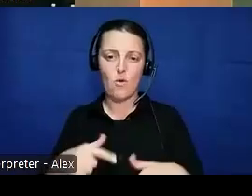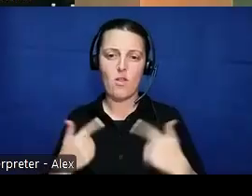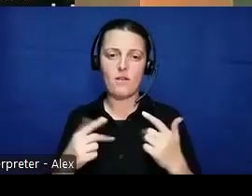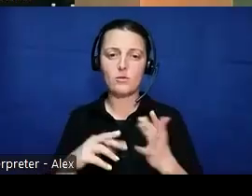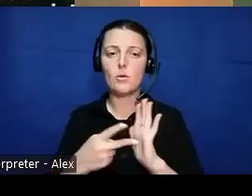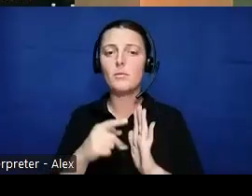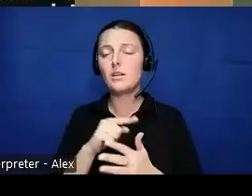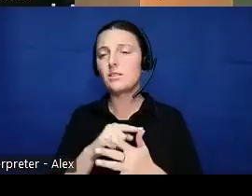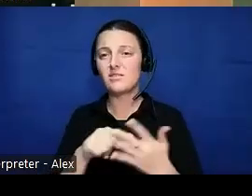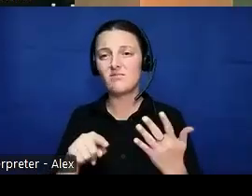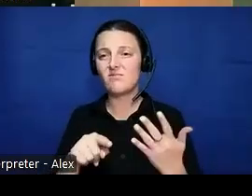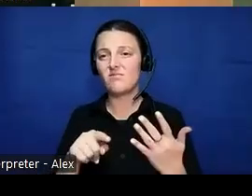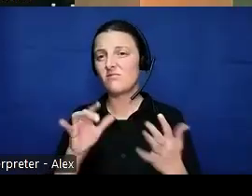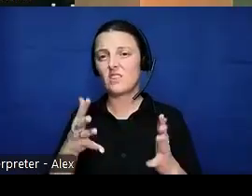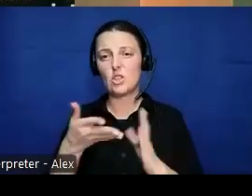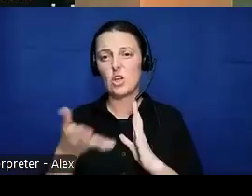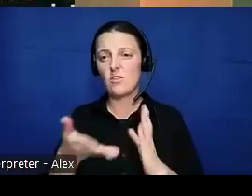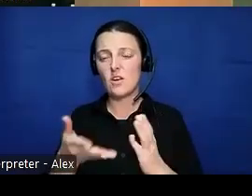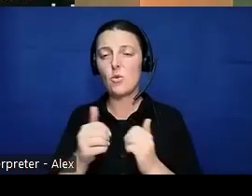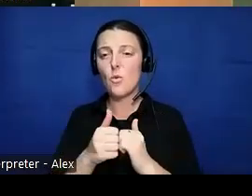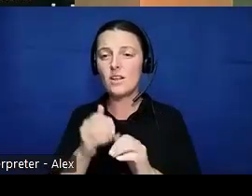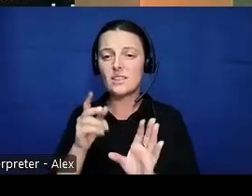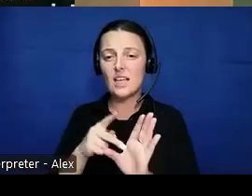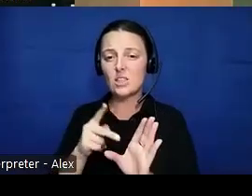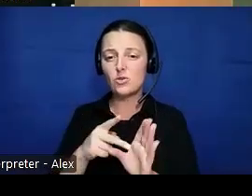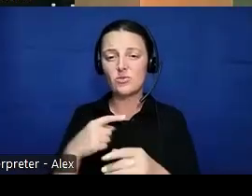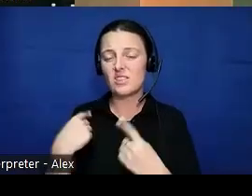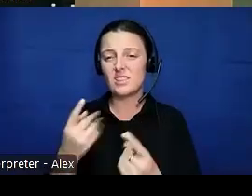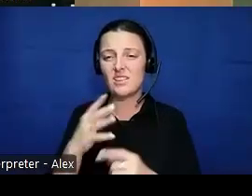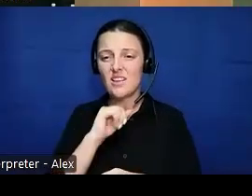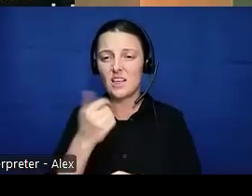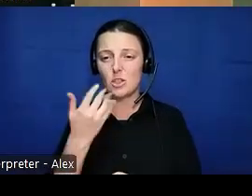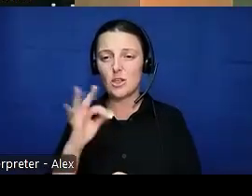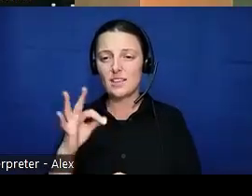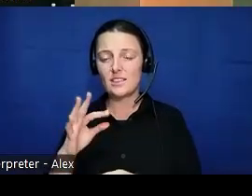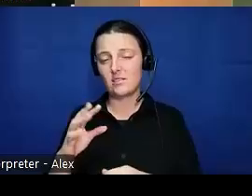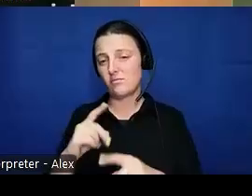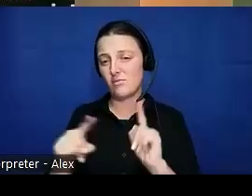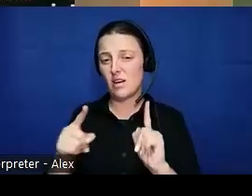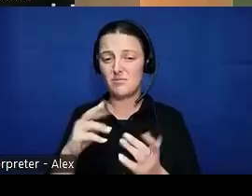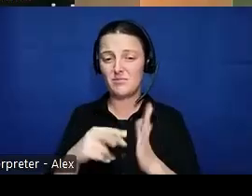age 19. They're not getting screened. They're not getting necessary medical care, period. We don't